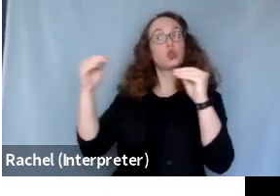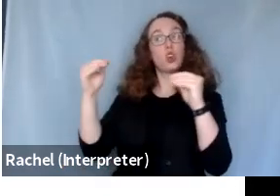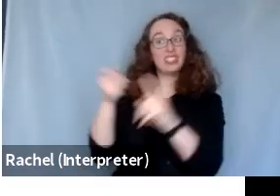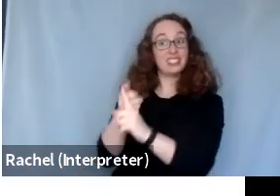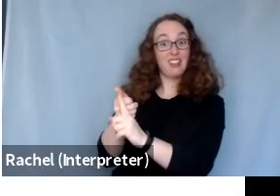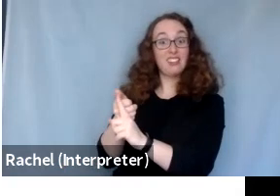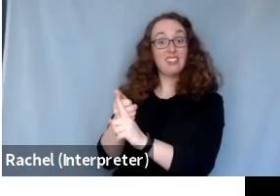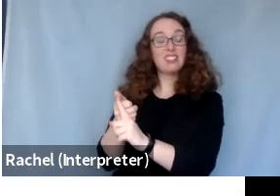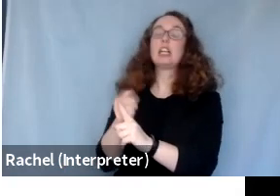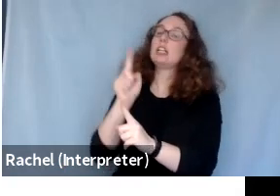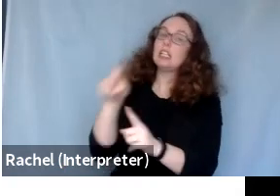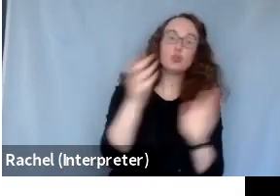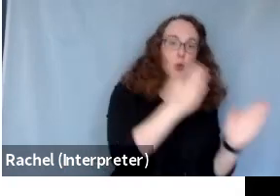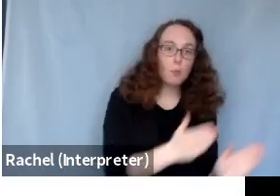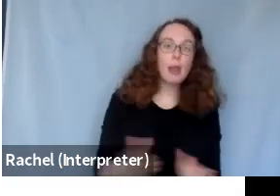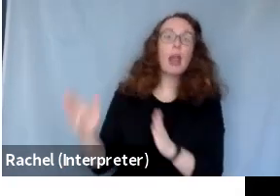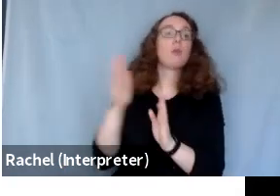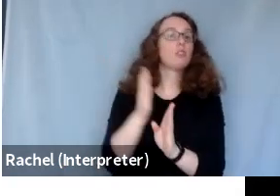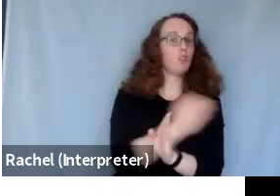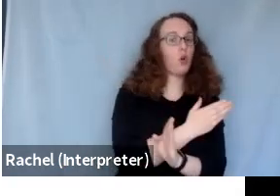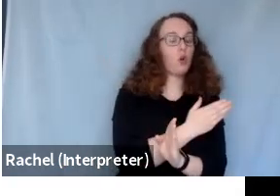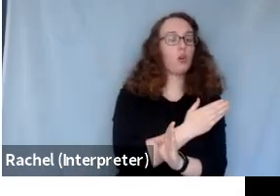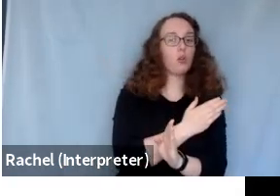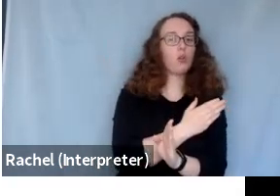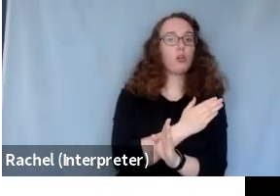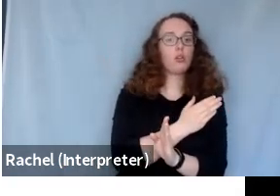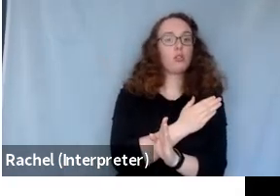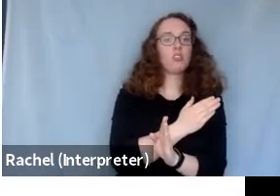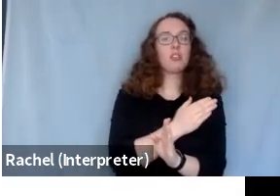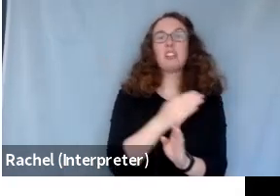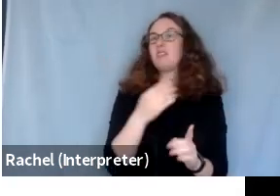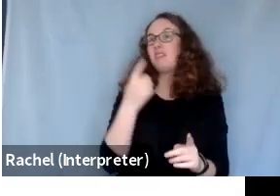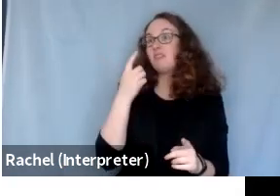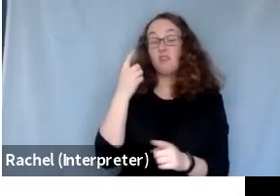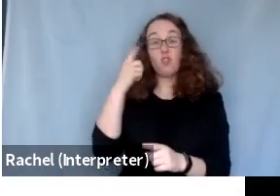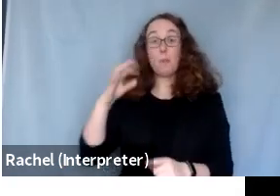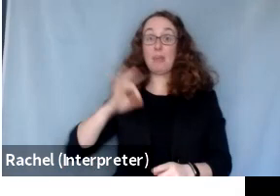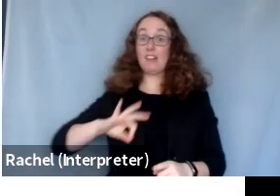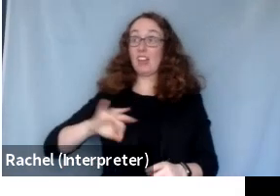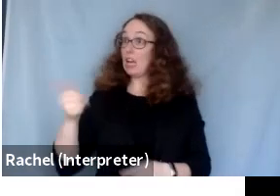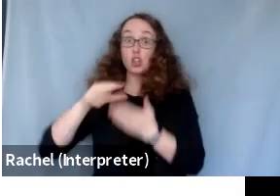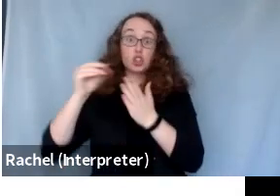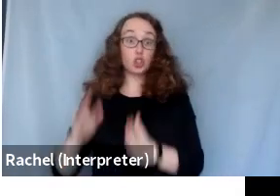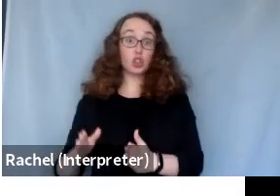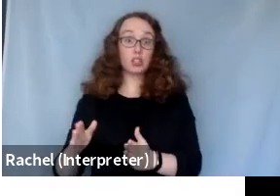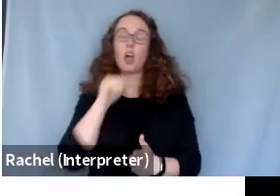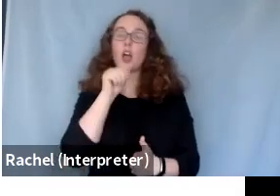help your fellow students to get through the line and on down the road, but probably for yourself too, it's warm and if